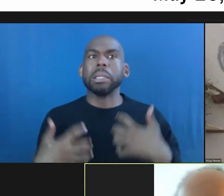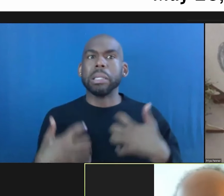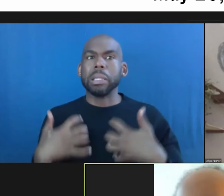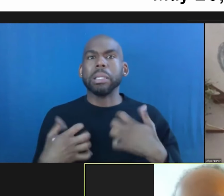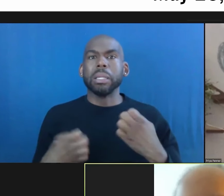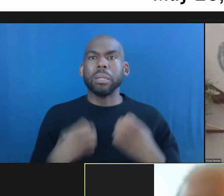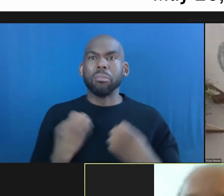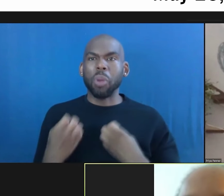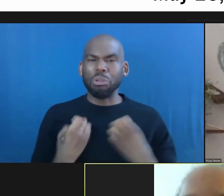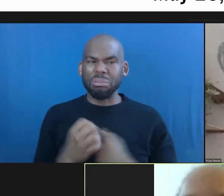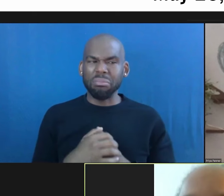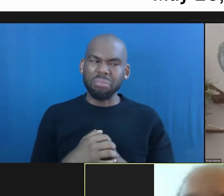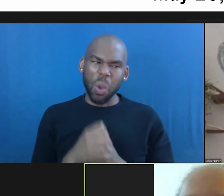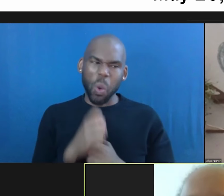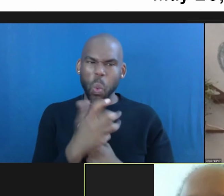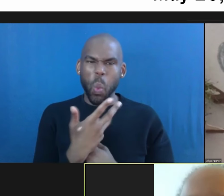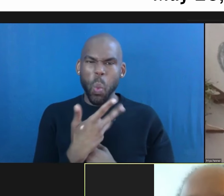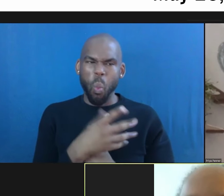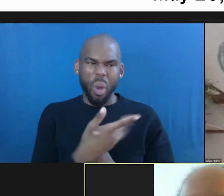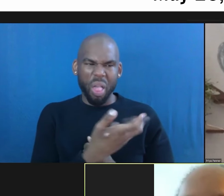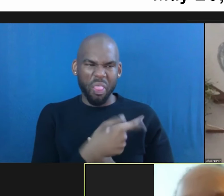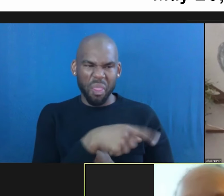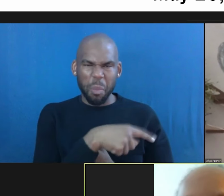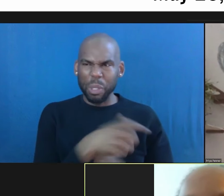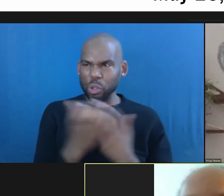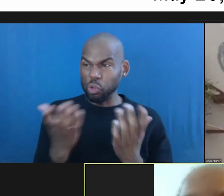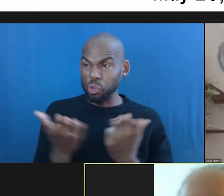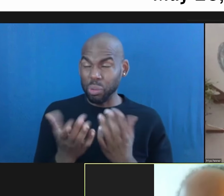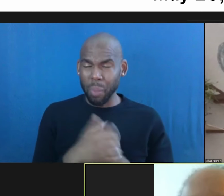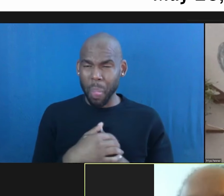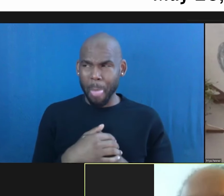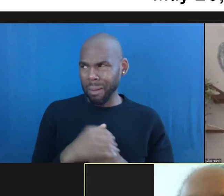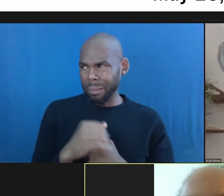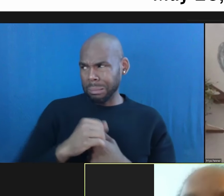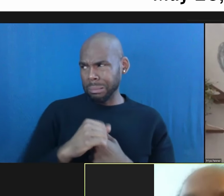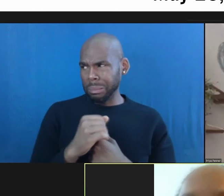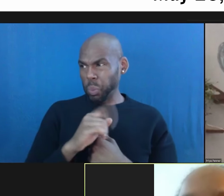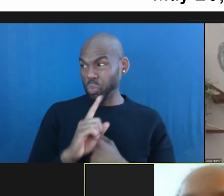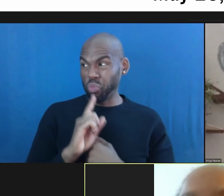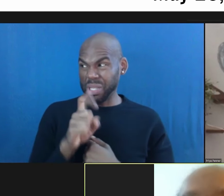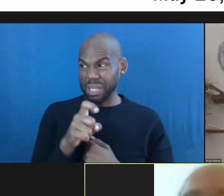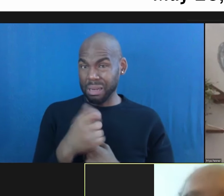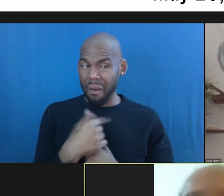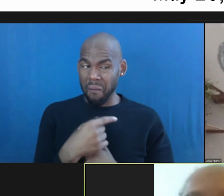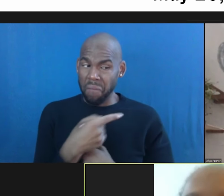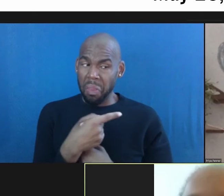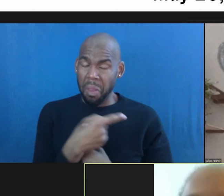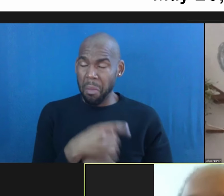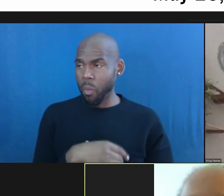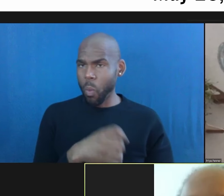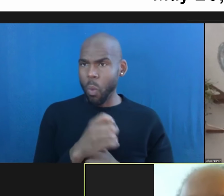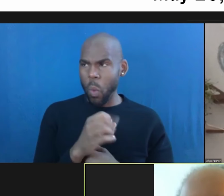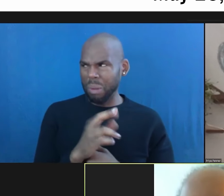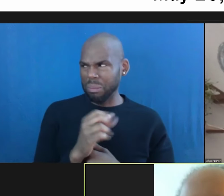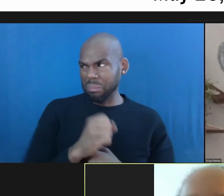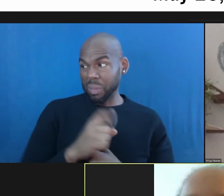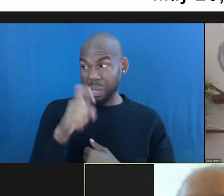want them around or do we really need to have them, or do we really need to listen to them,